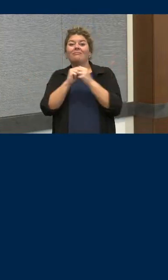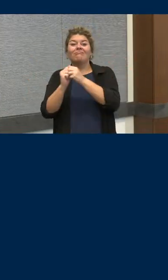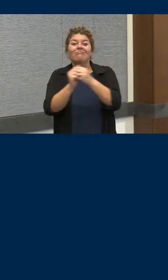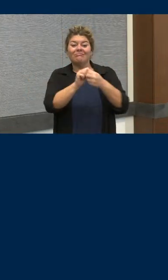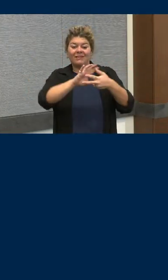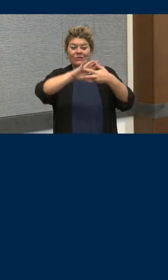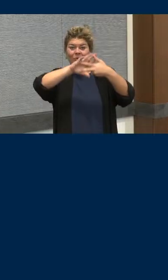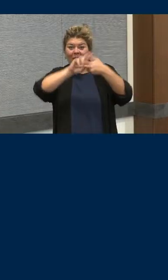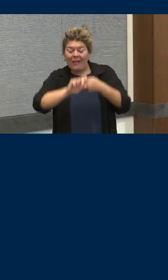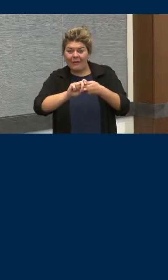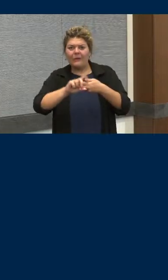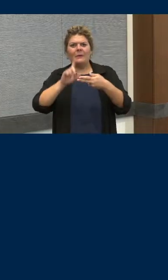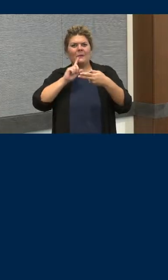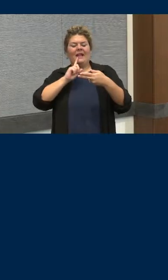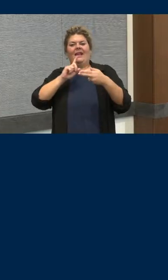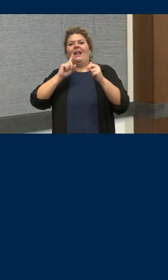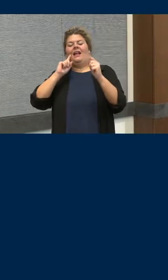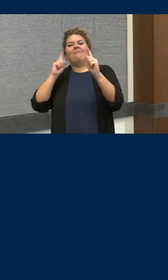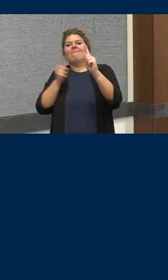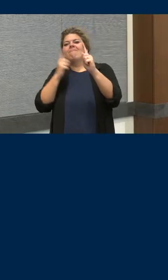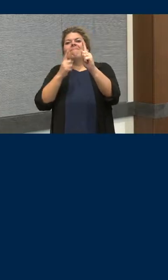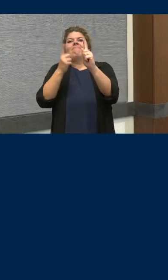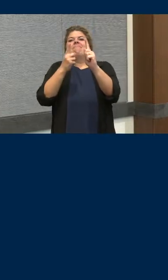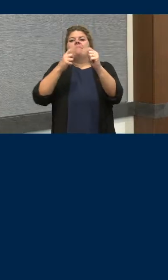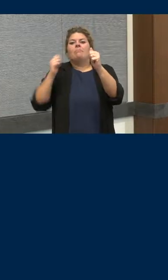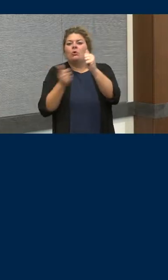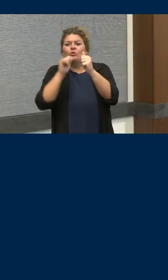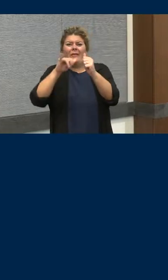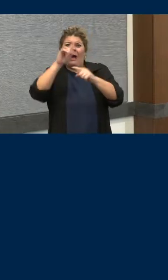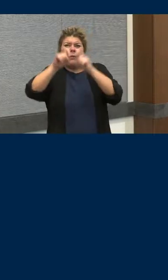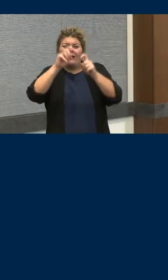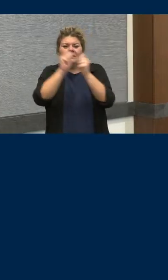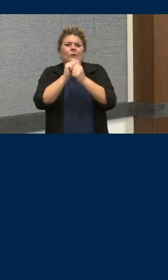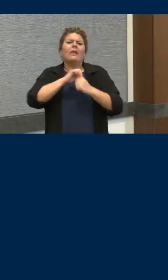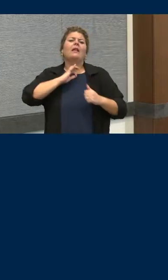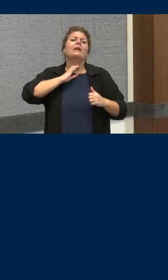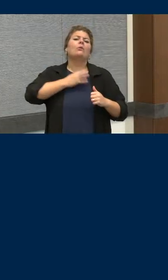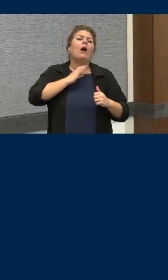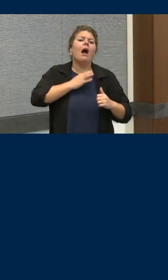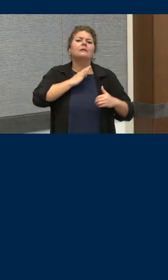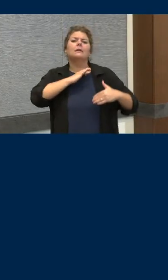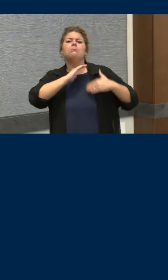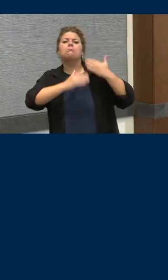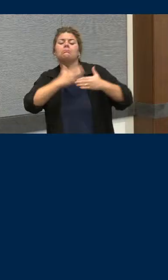pursue questions with unflagging curiosity and to illuminate new